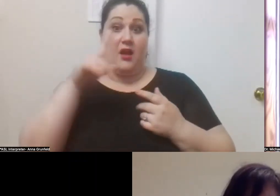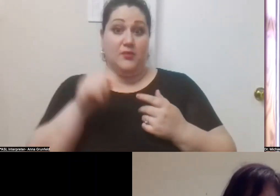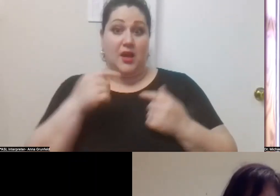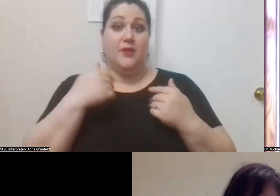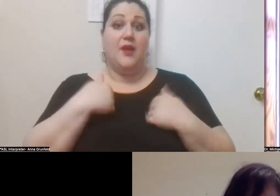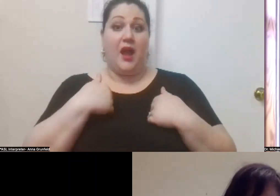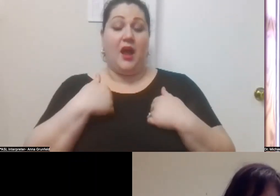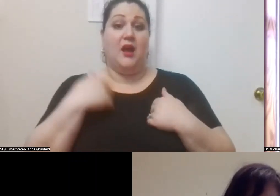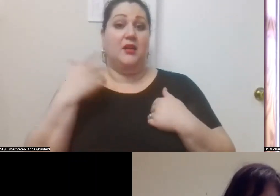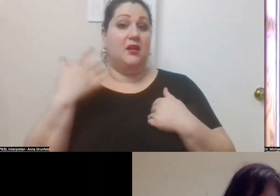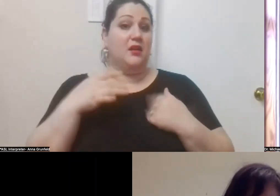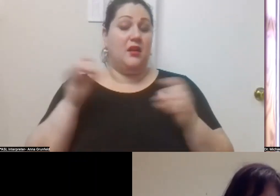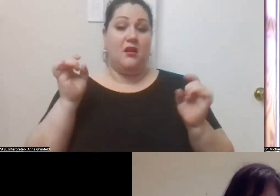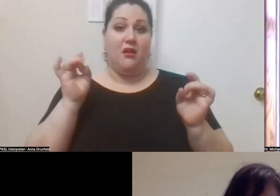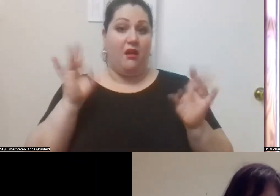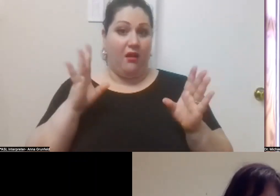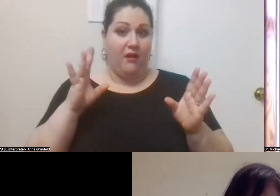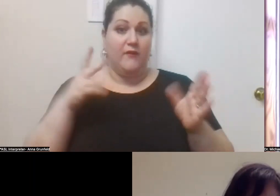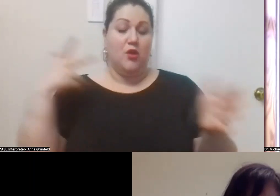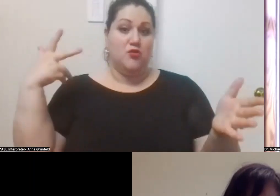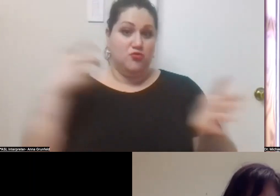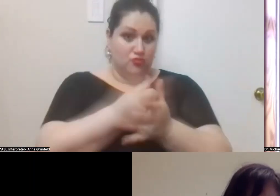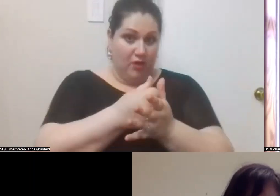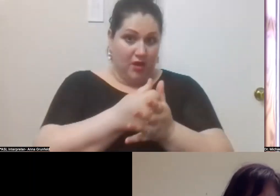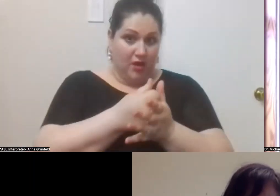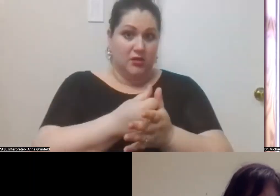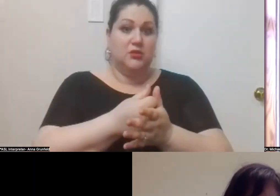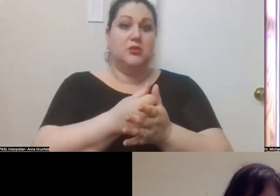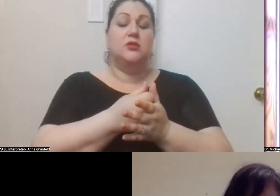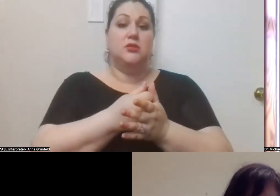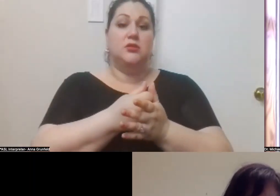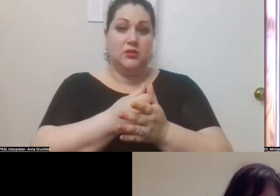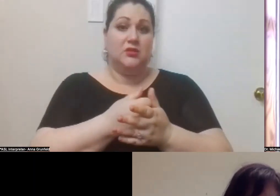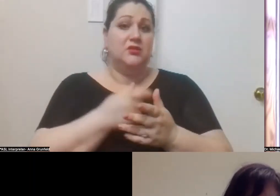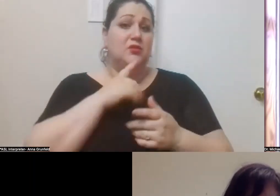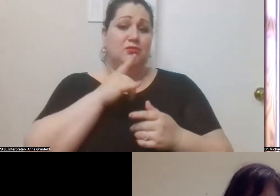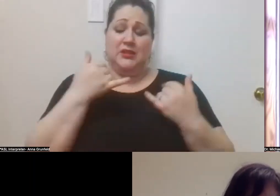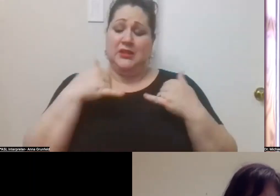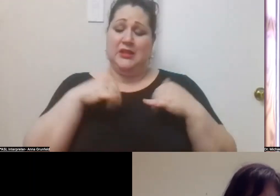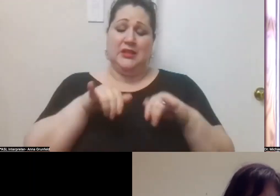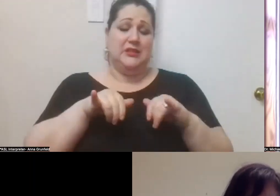And so everybody asks, it's still a mystery how or why I crashed.